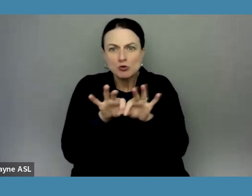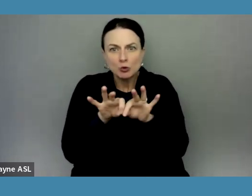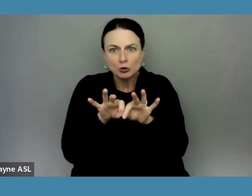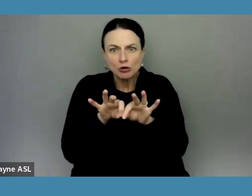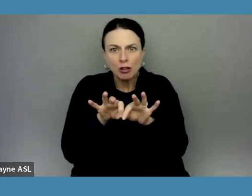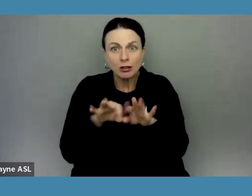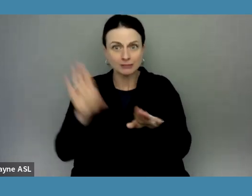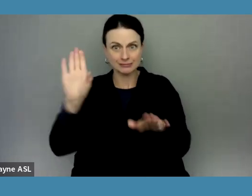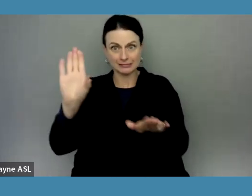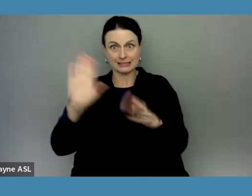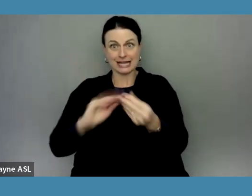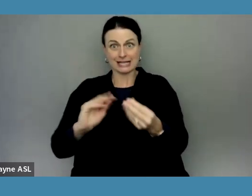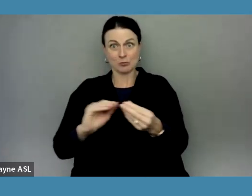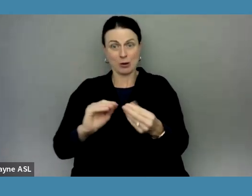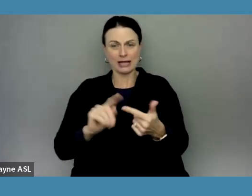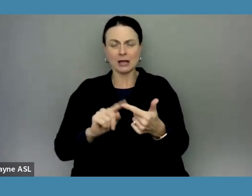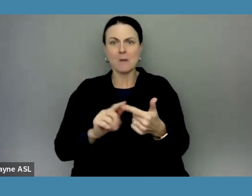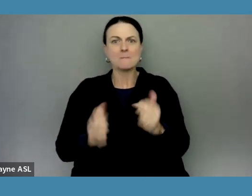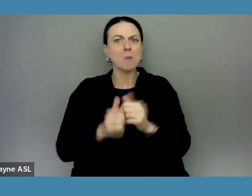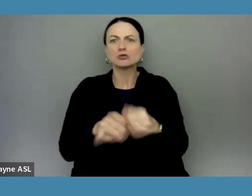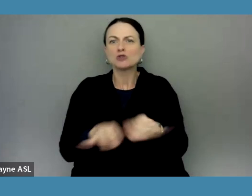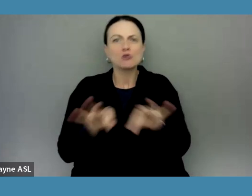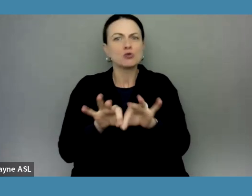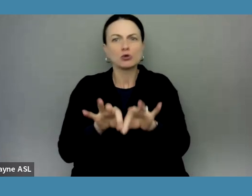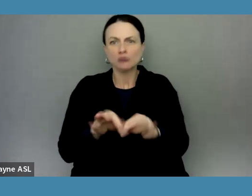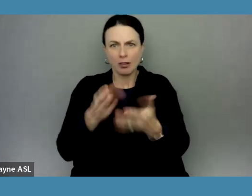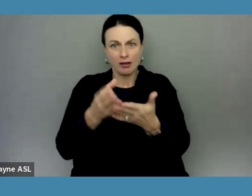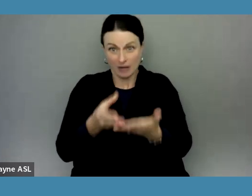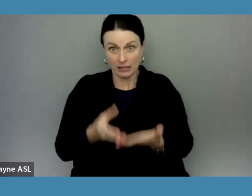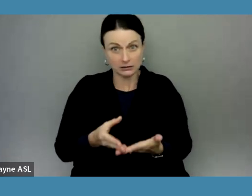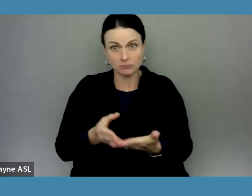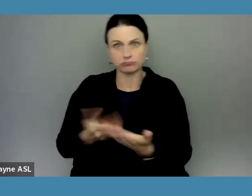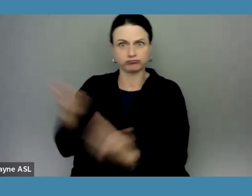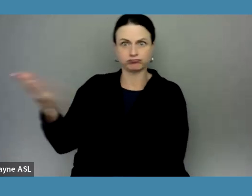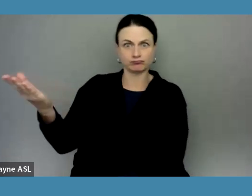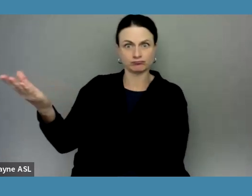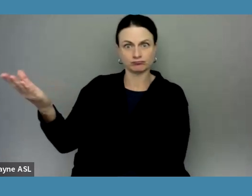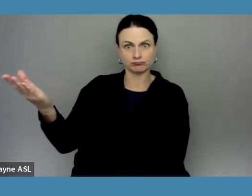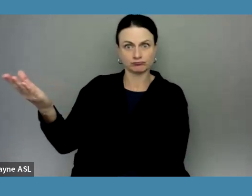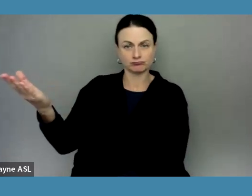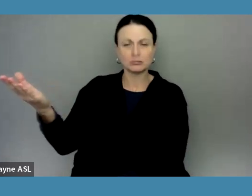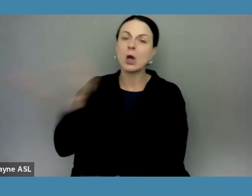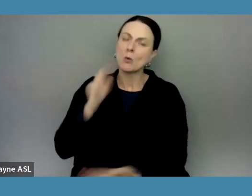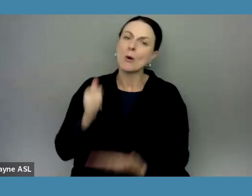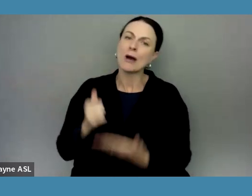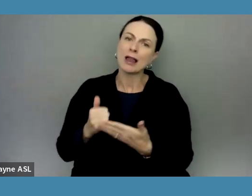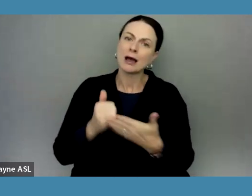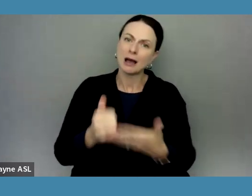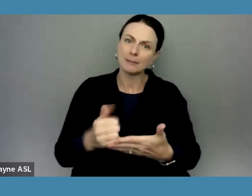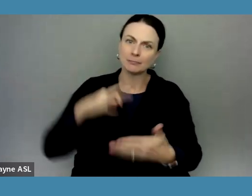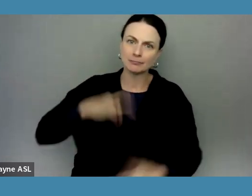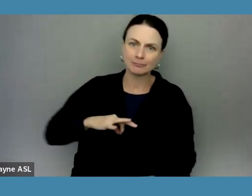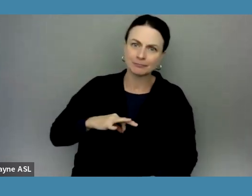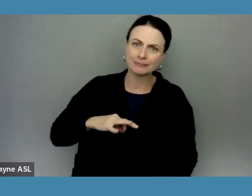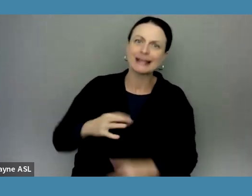and provide the most crucial evidence that are going to help you get a favorable decision